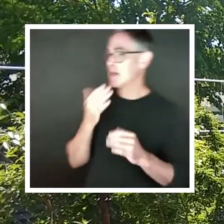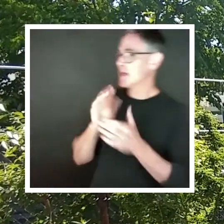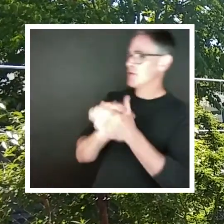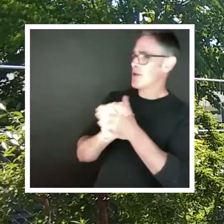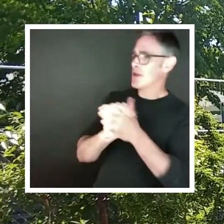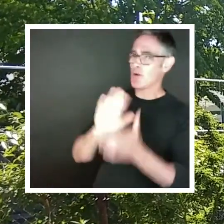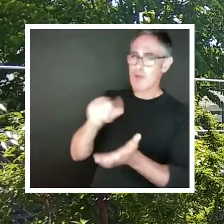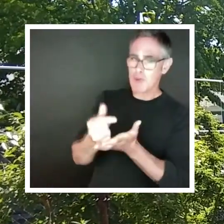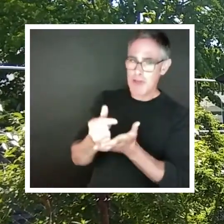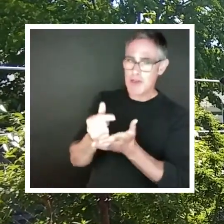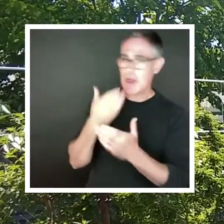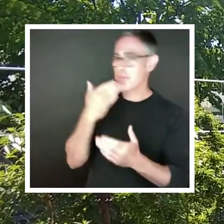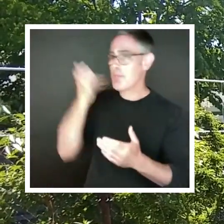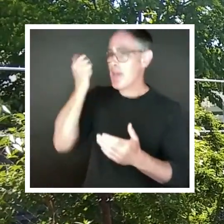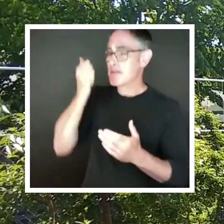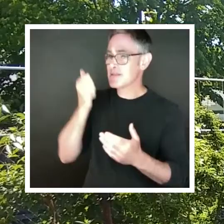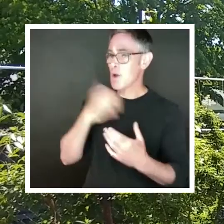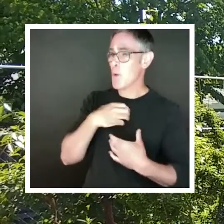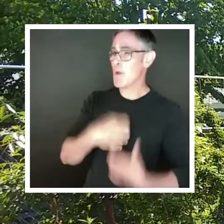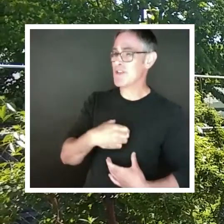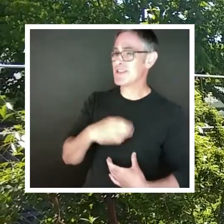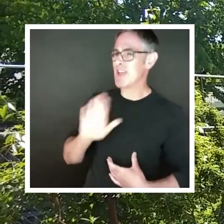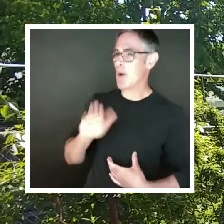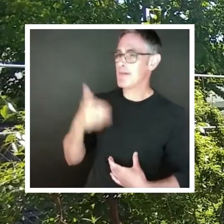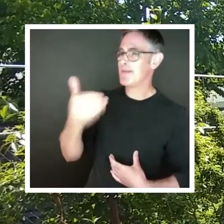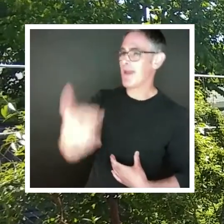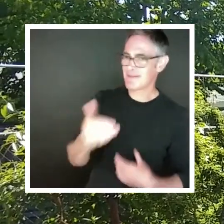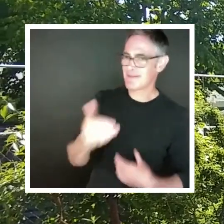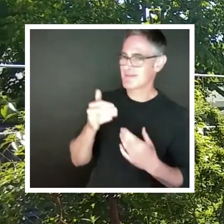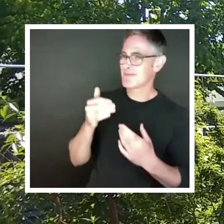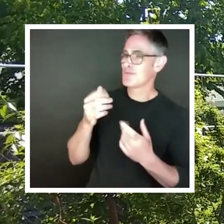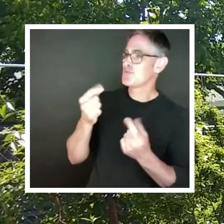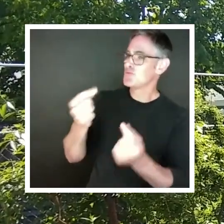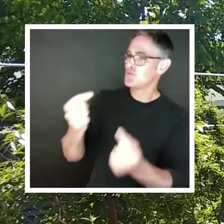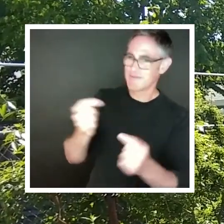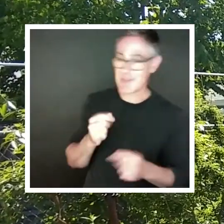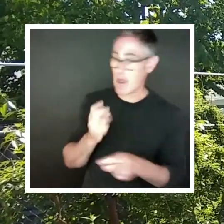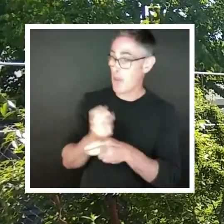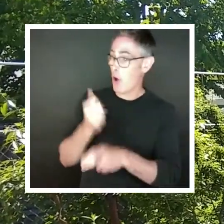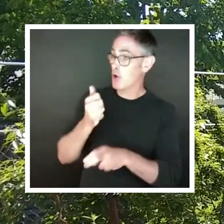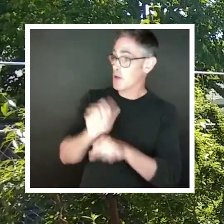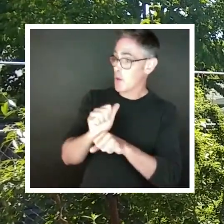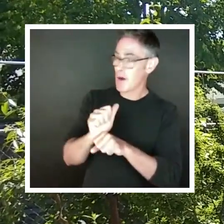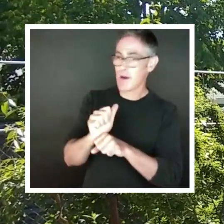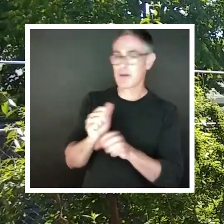and best wishes on your next journey. The harder you work, more luck will follow you.